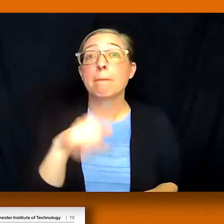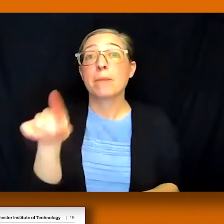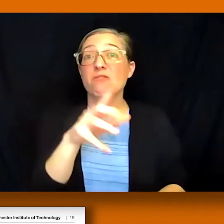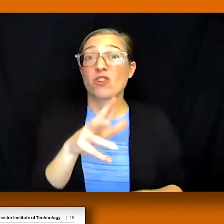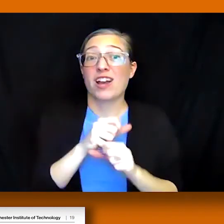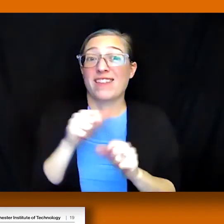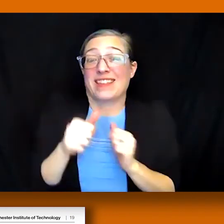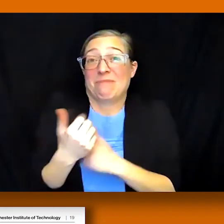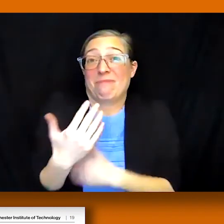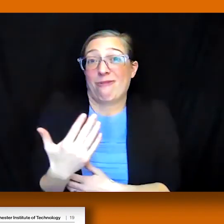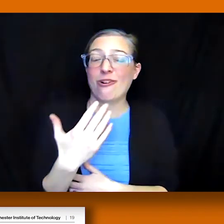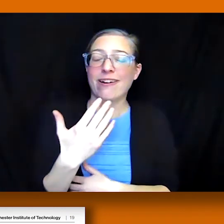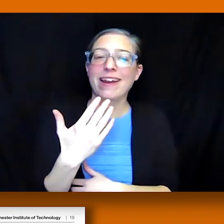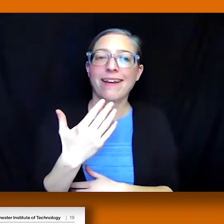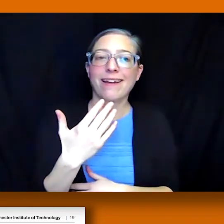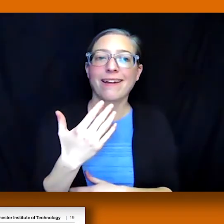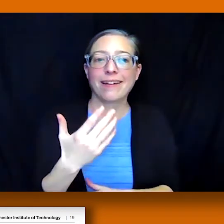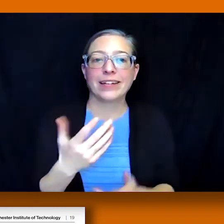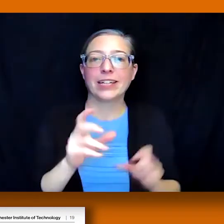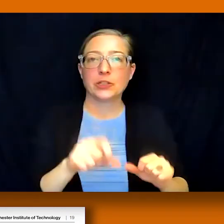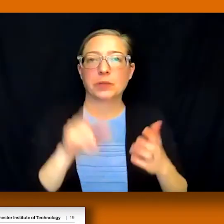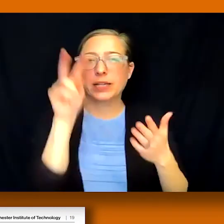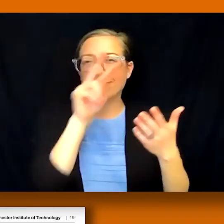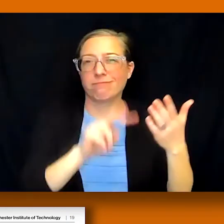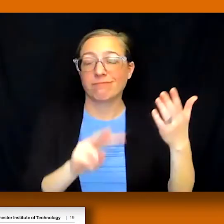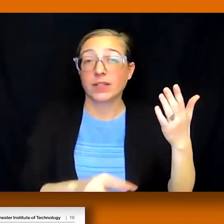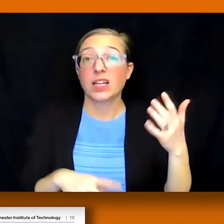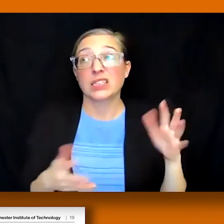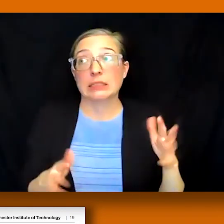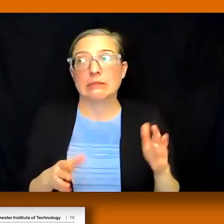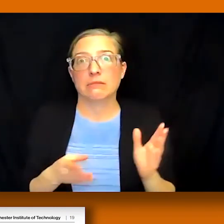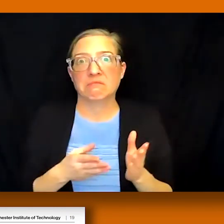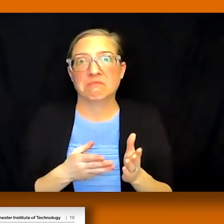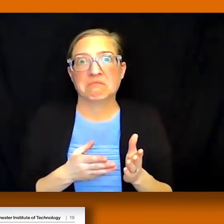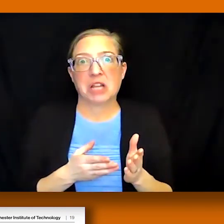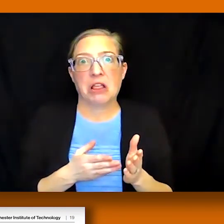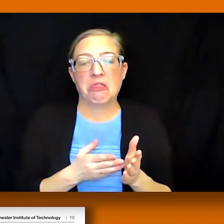It's a pretty...pretty thorough justification RIT provides.